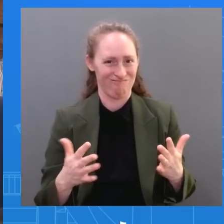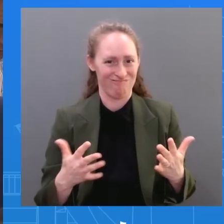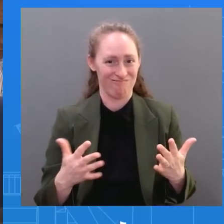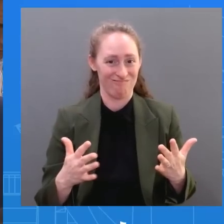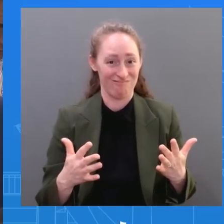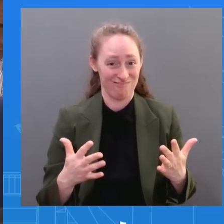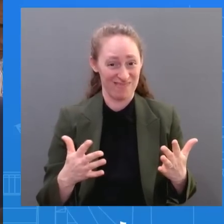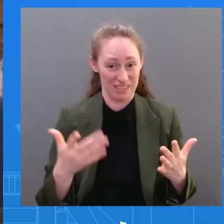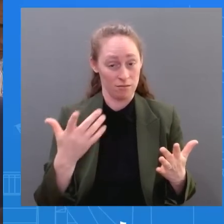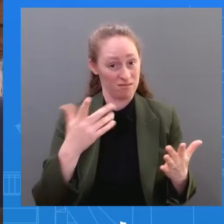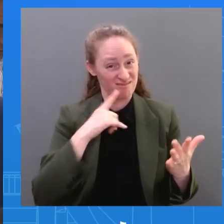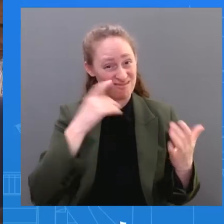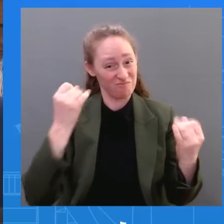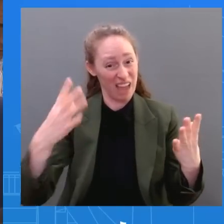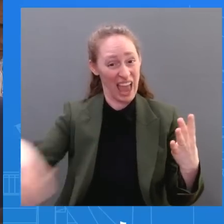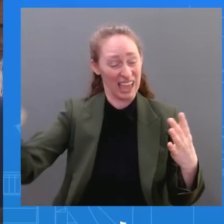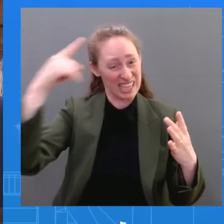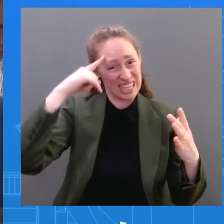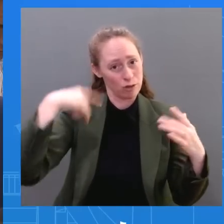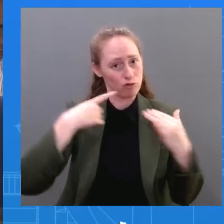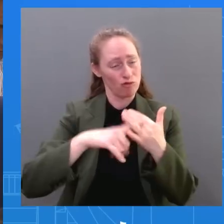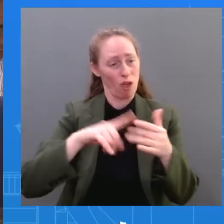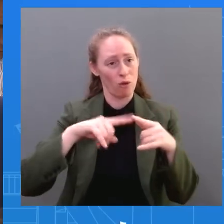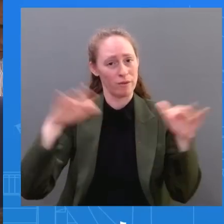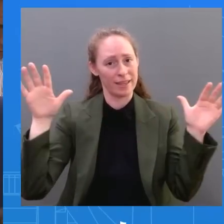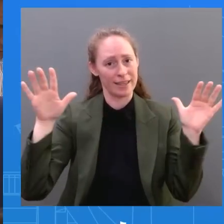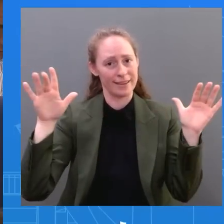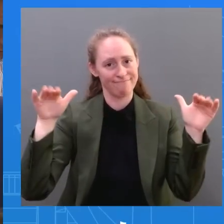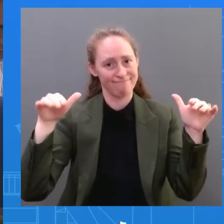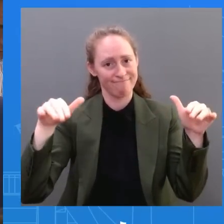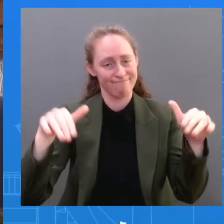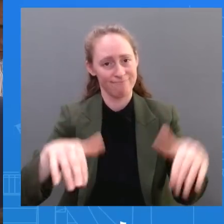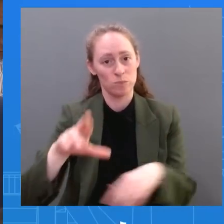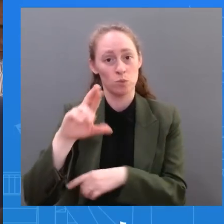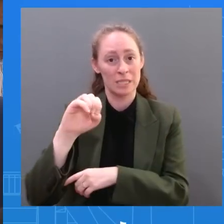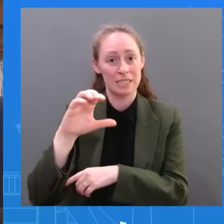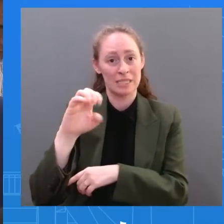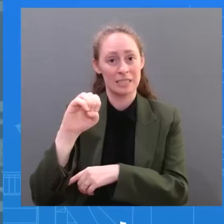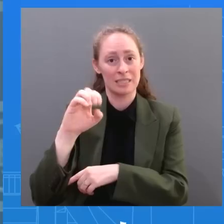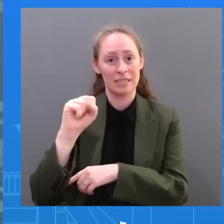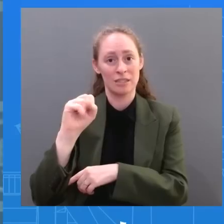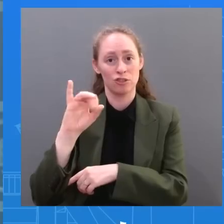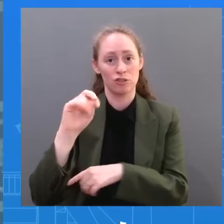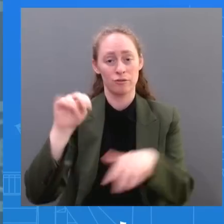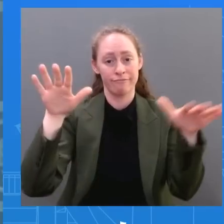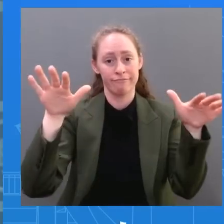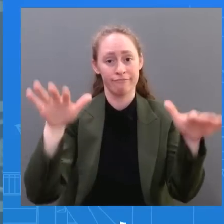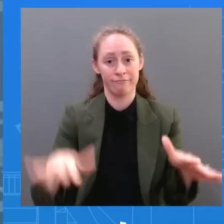does the President accept responsibility for his policies as part of that? Ms. Jean-Pierre: So, first, do we believe we're in a recession?